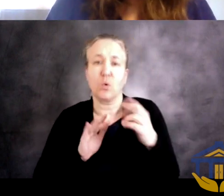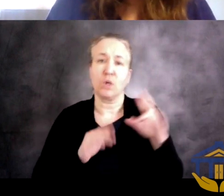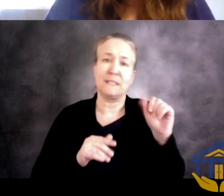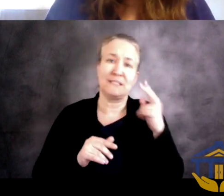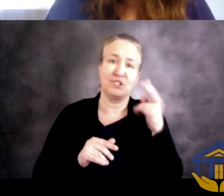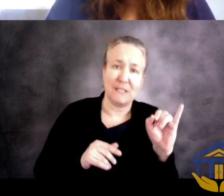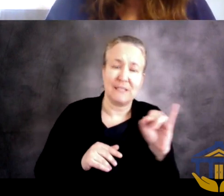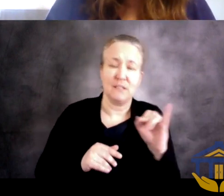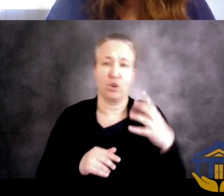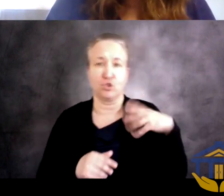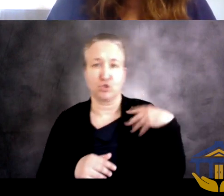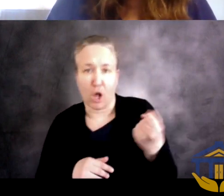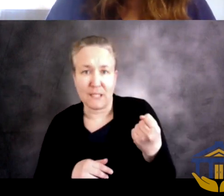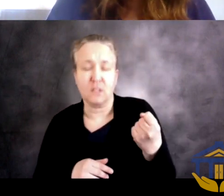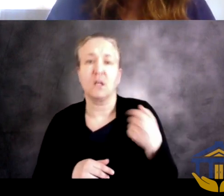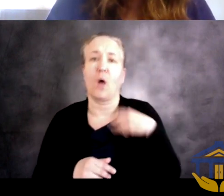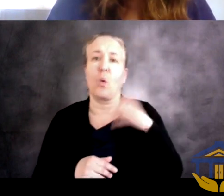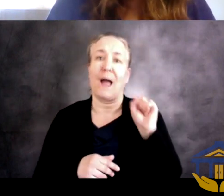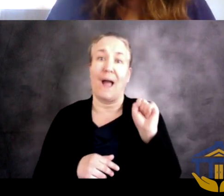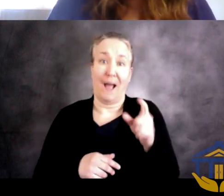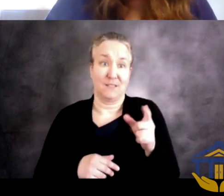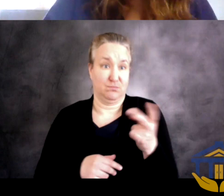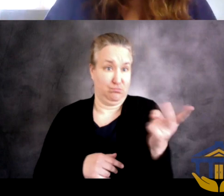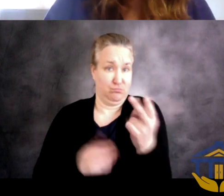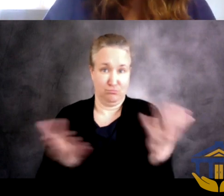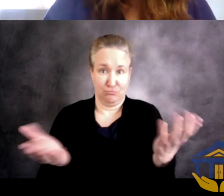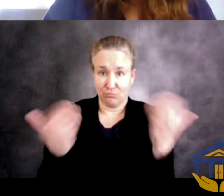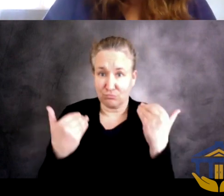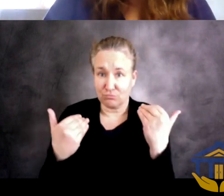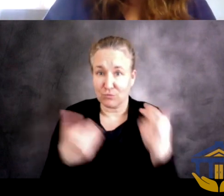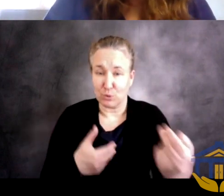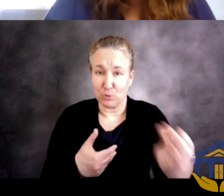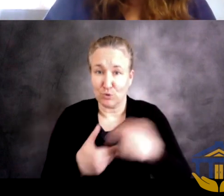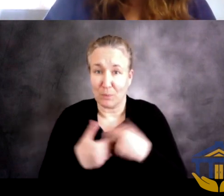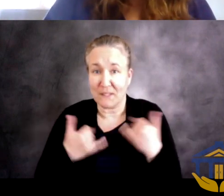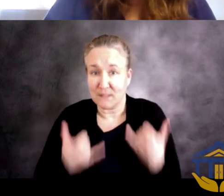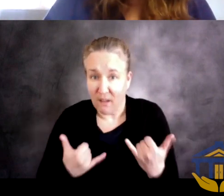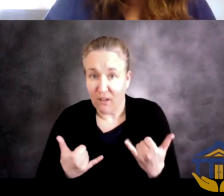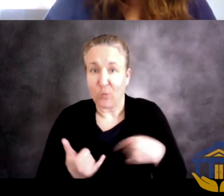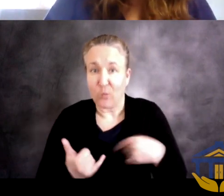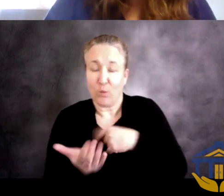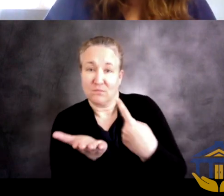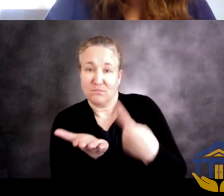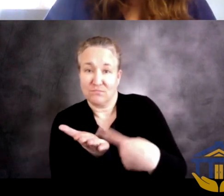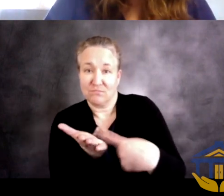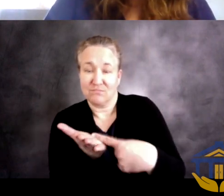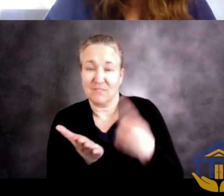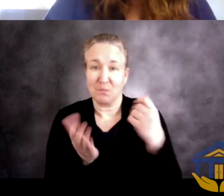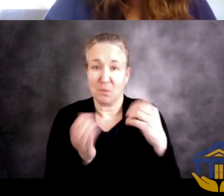I'm actually going to ask them to join me now and we can talk a little bit about... or we can have